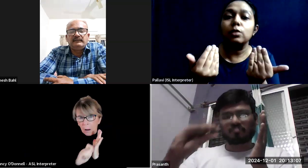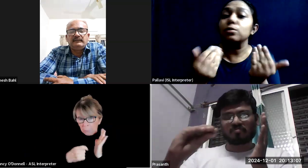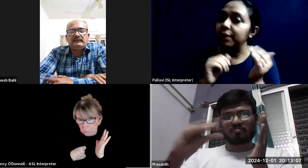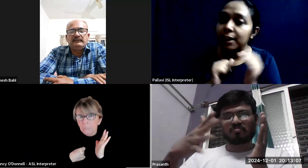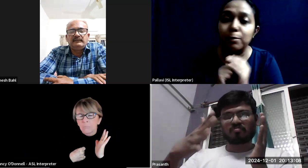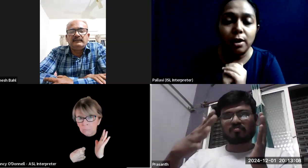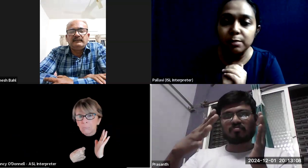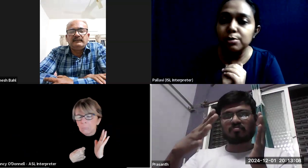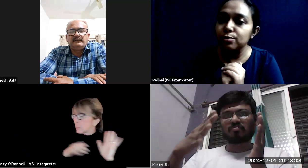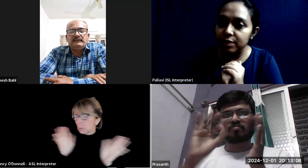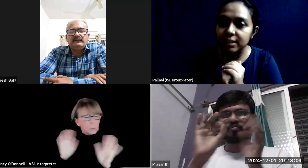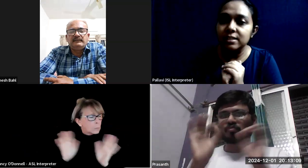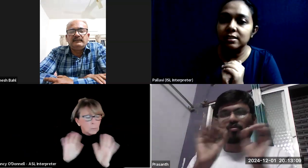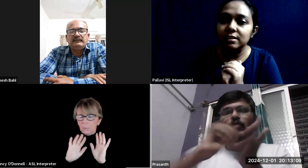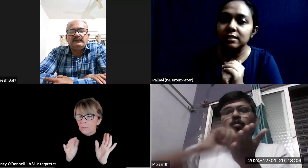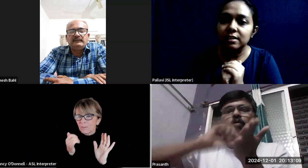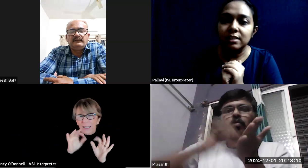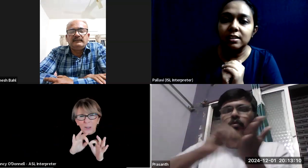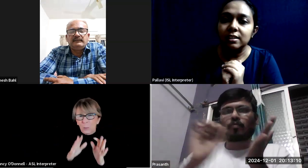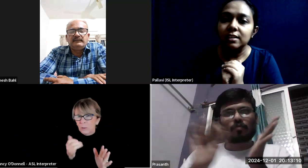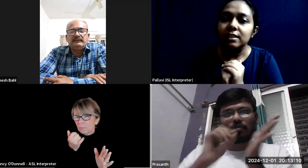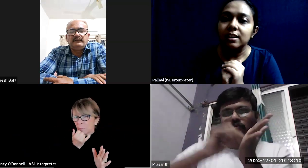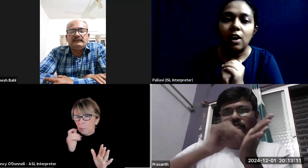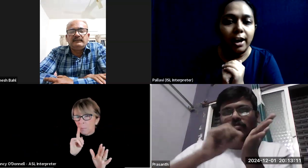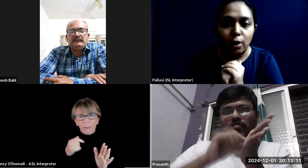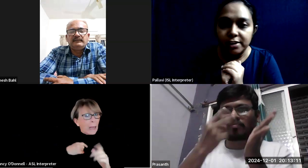No, sorry, I'm not able to read.